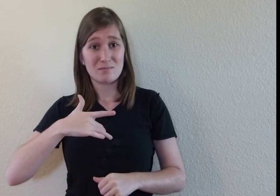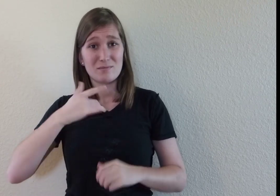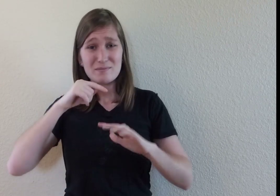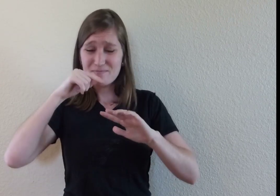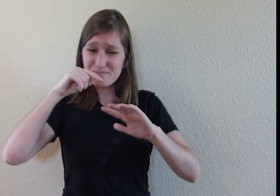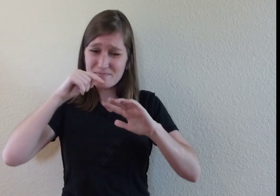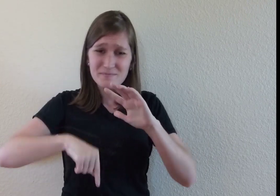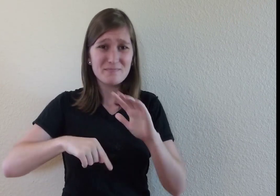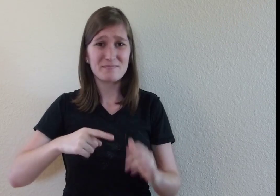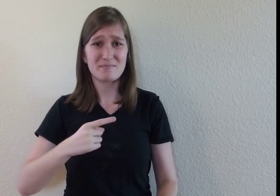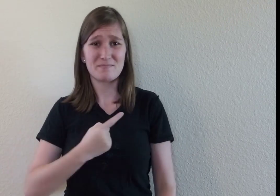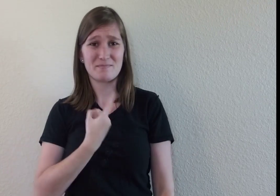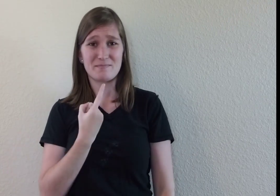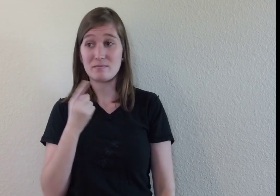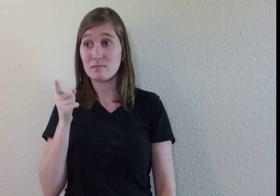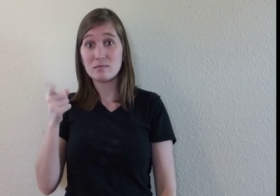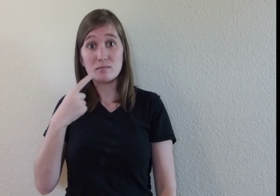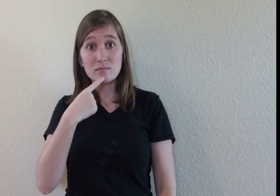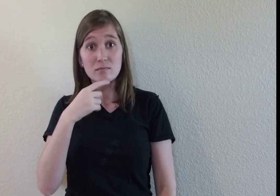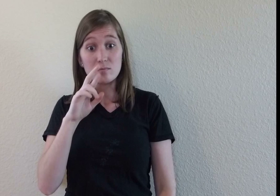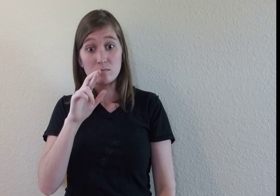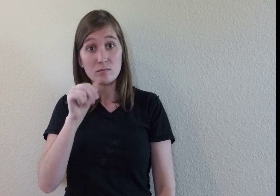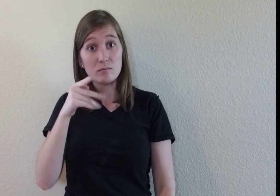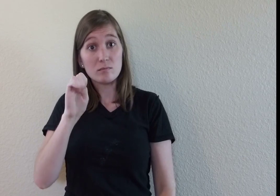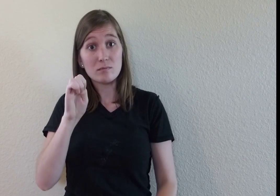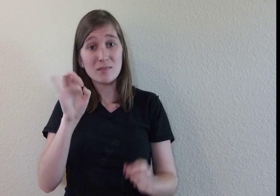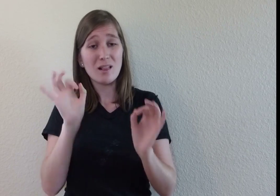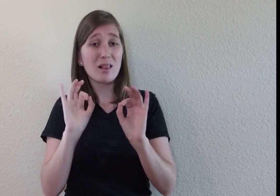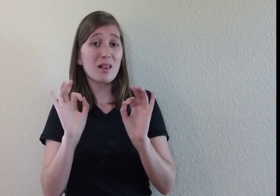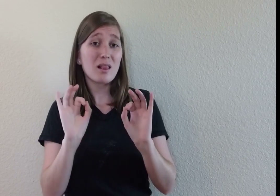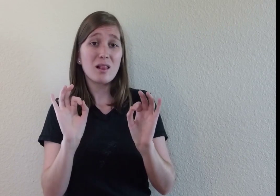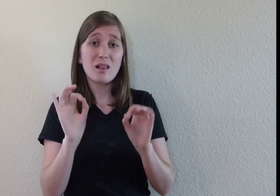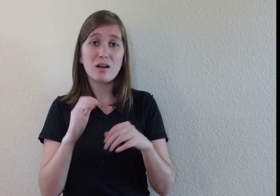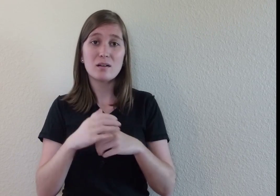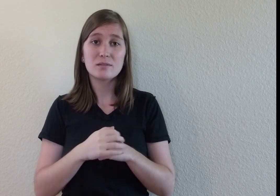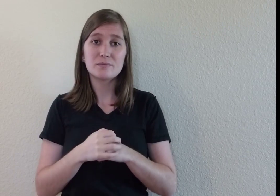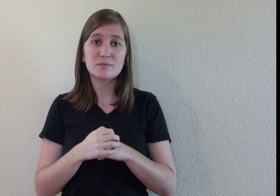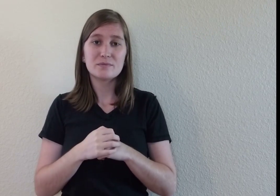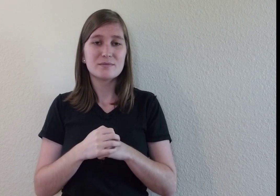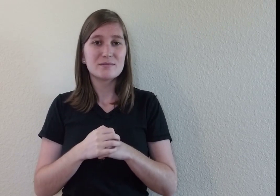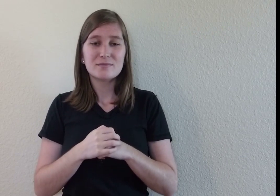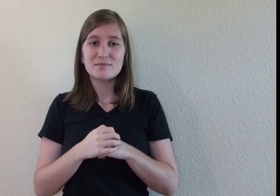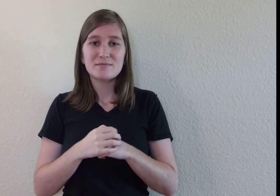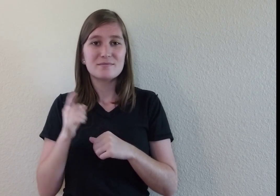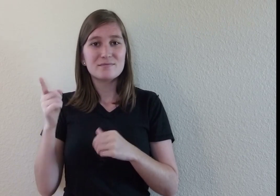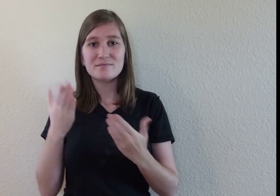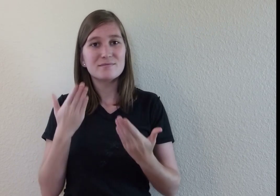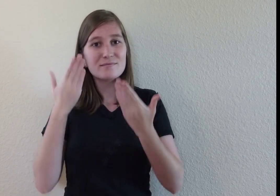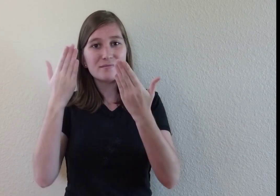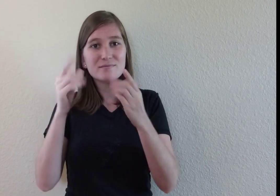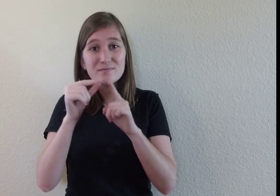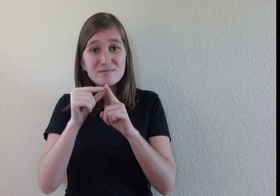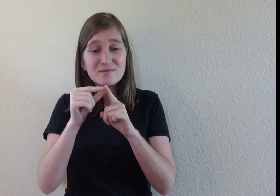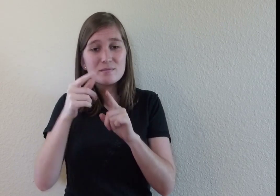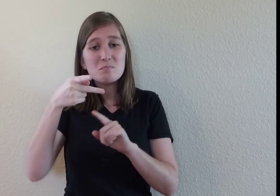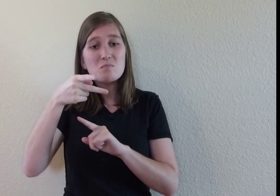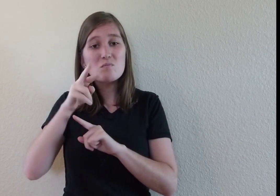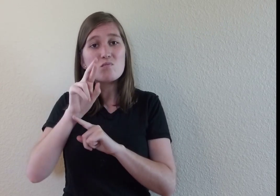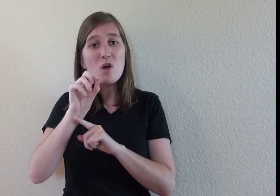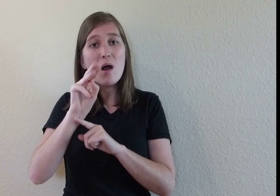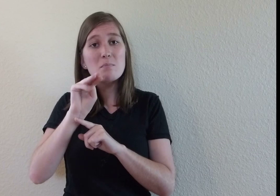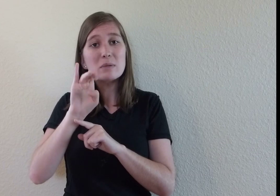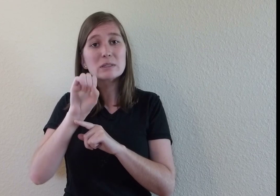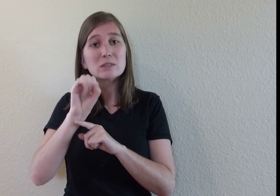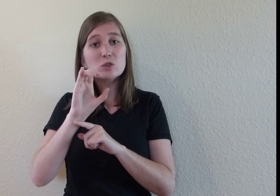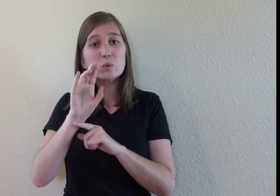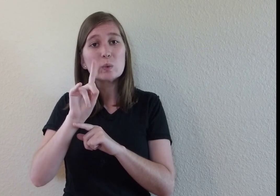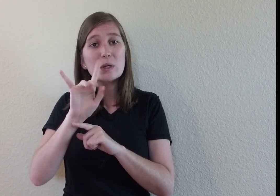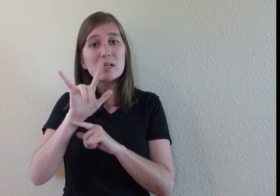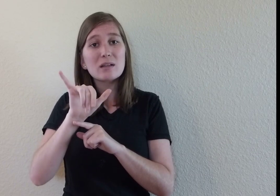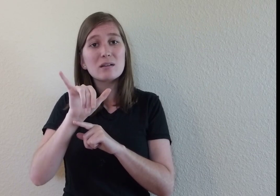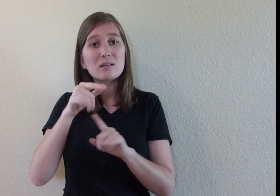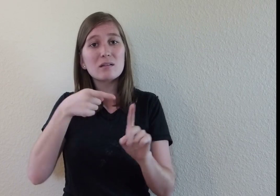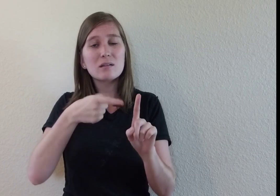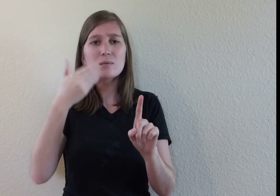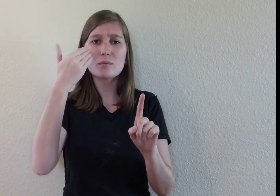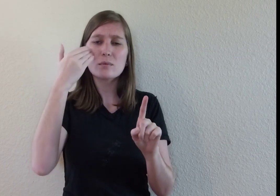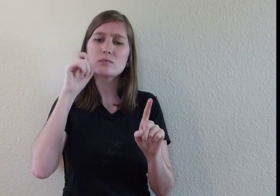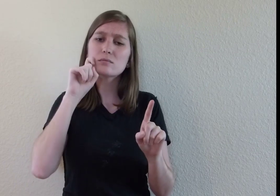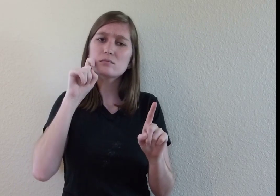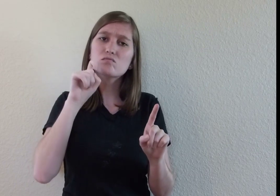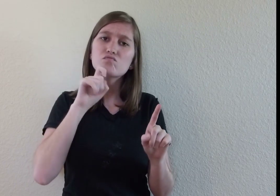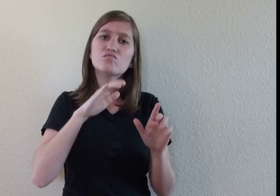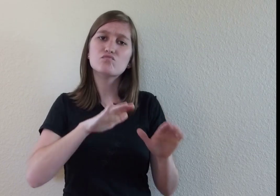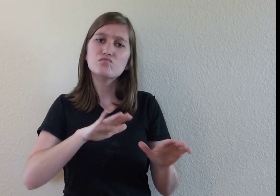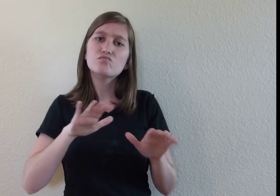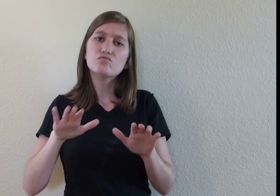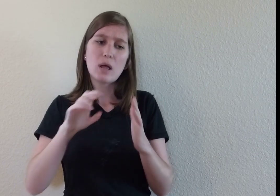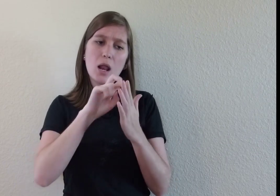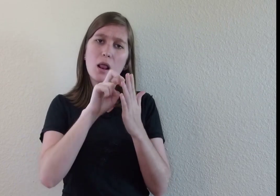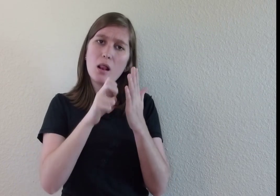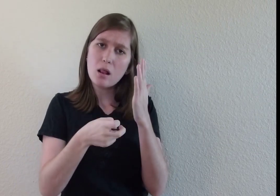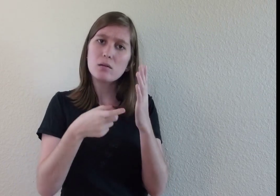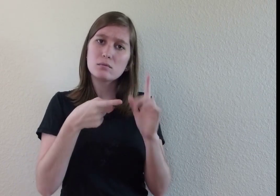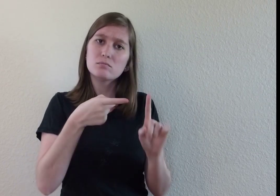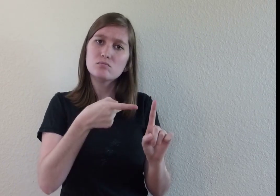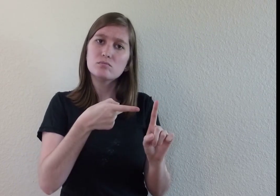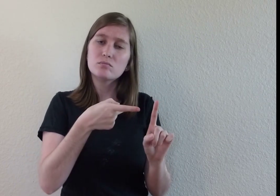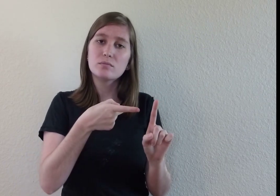It is deeply offensive that he would try and dilute rape with a suggestion of “promiscuity."